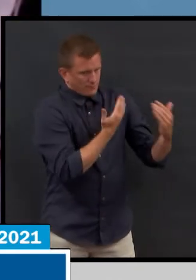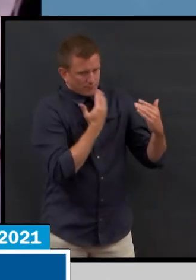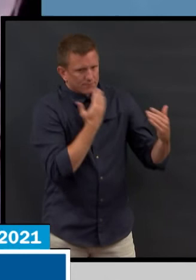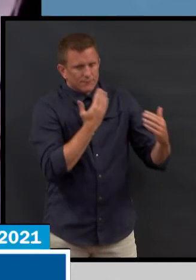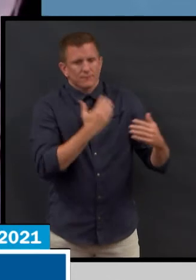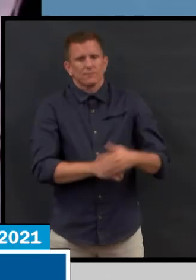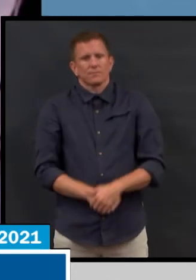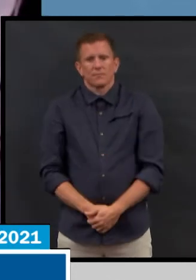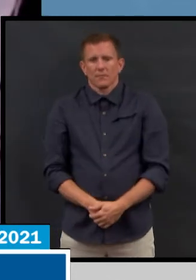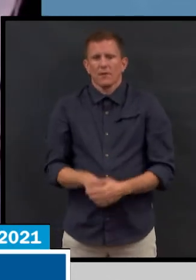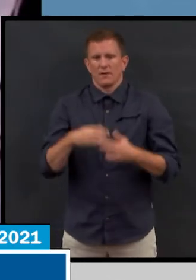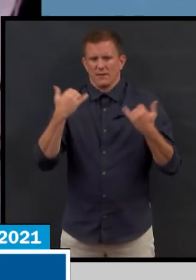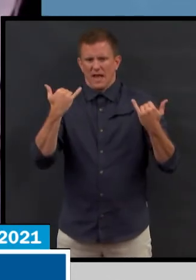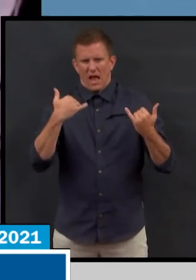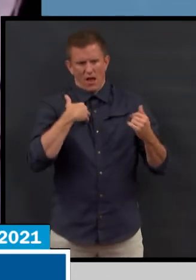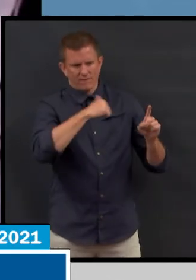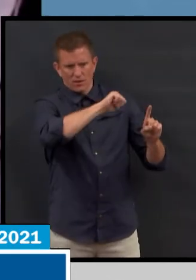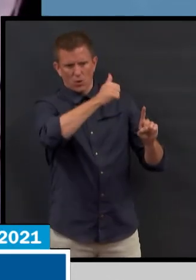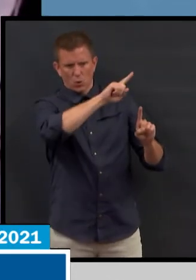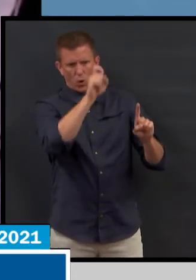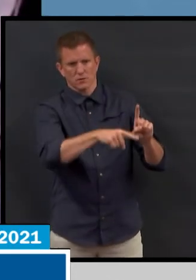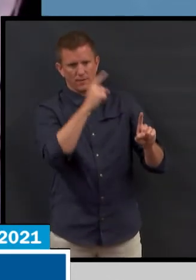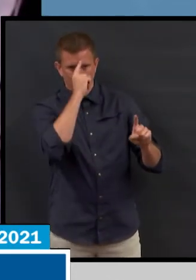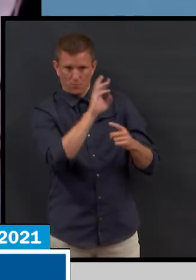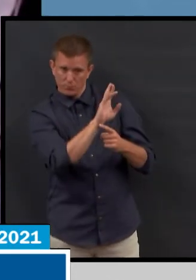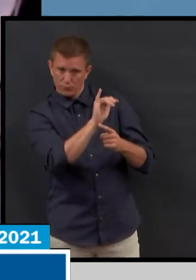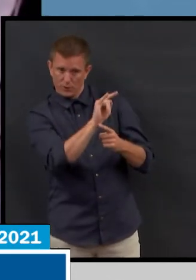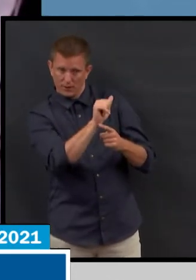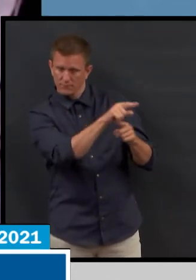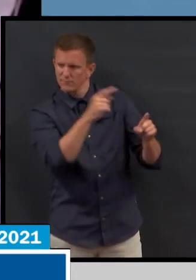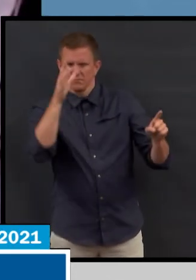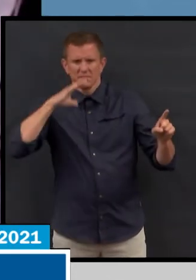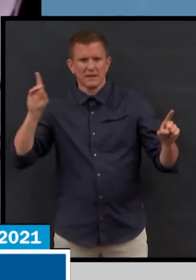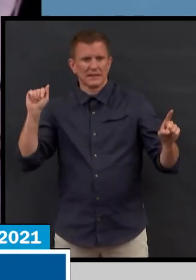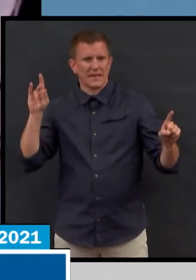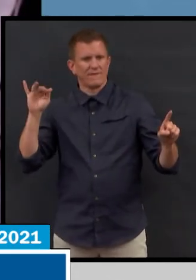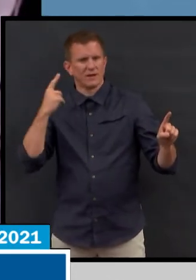the opportunity to work with a mentally ill person who was homeless and addicted to drugs